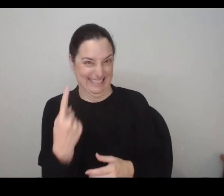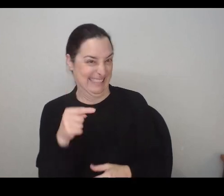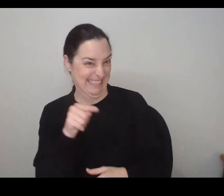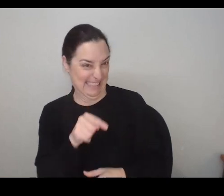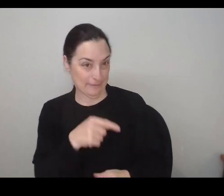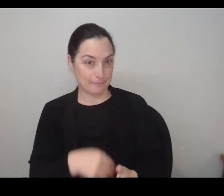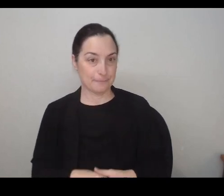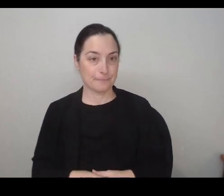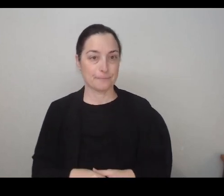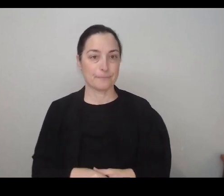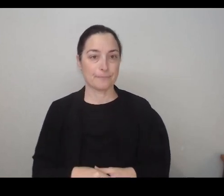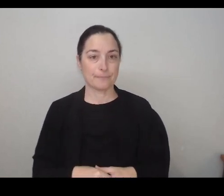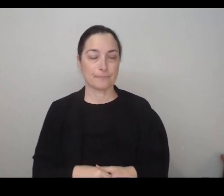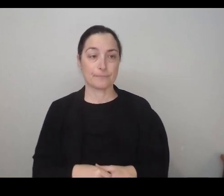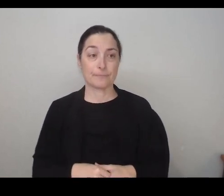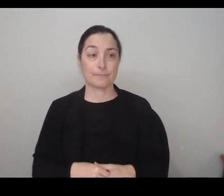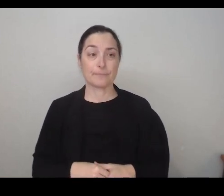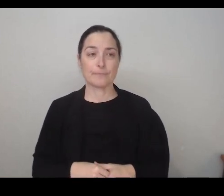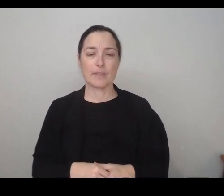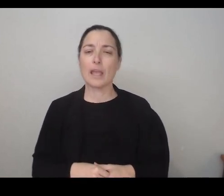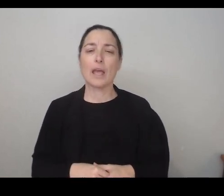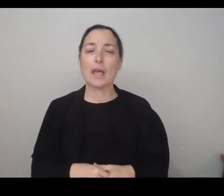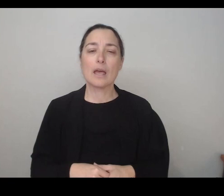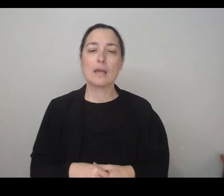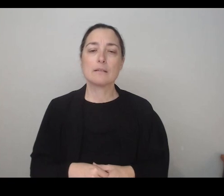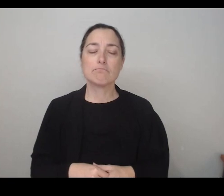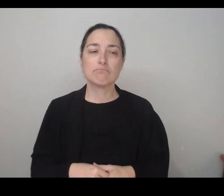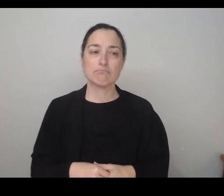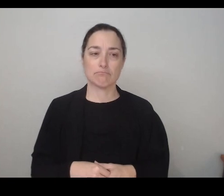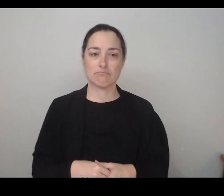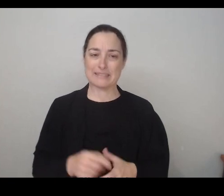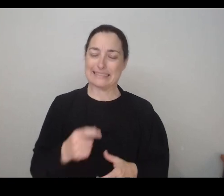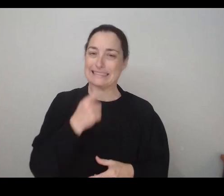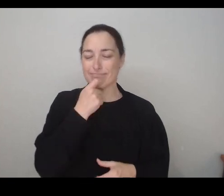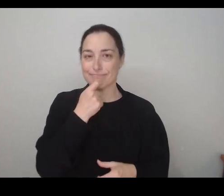The manuscript is not yet correctly edited. So it's quite problematic in some points.